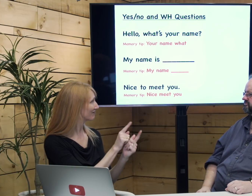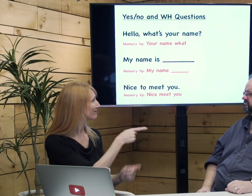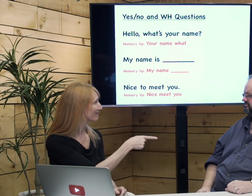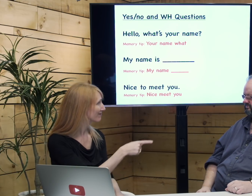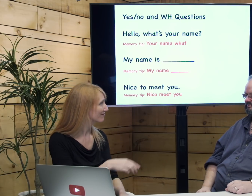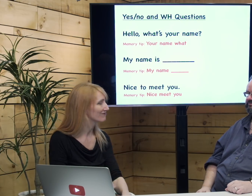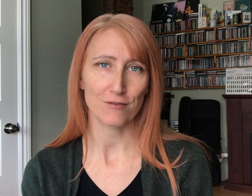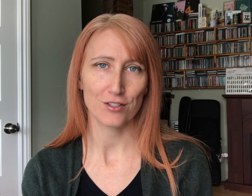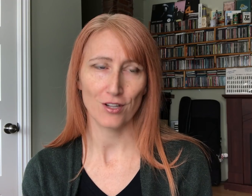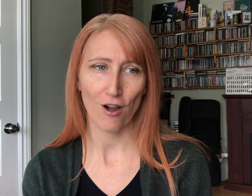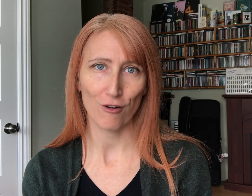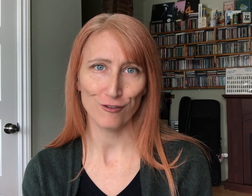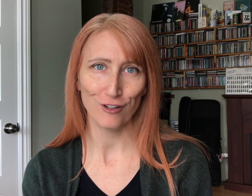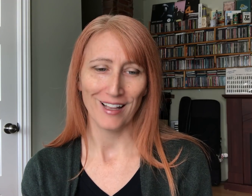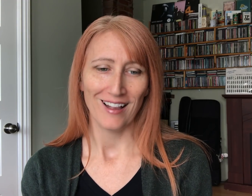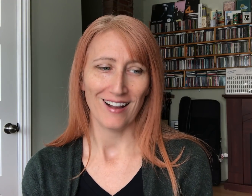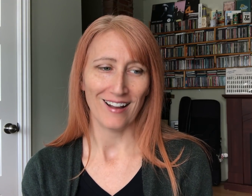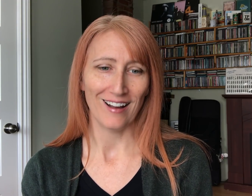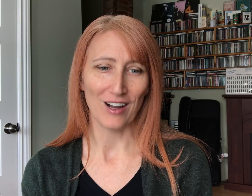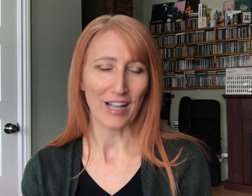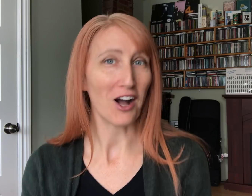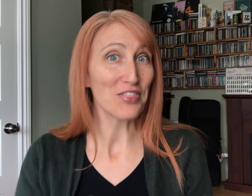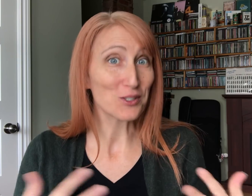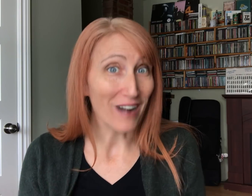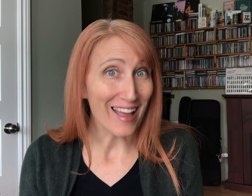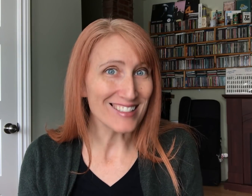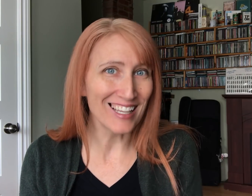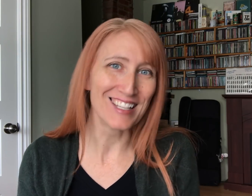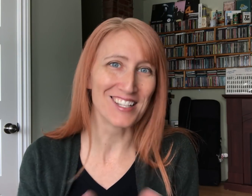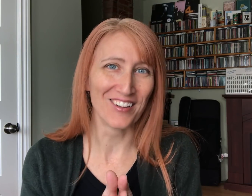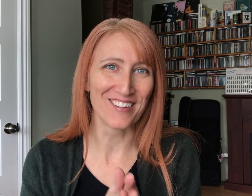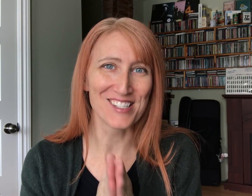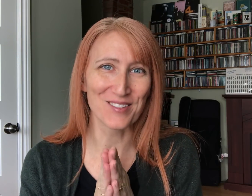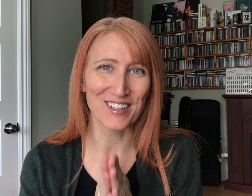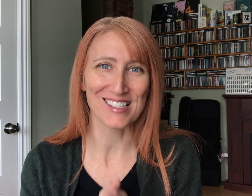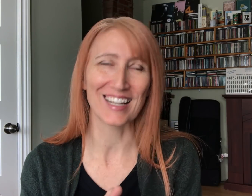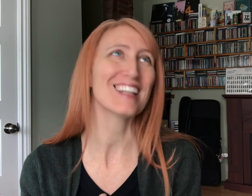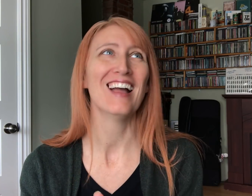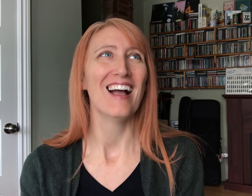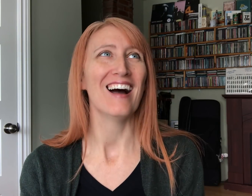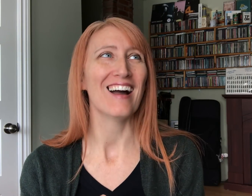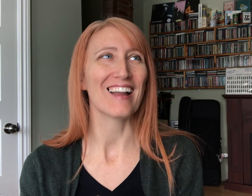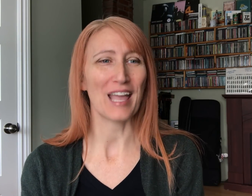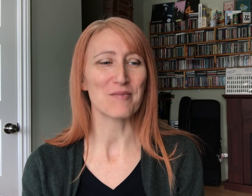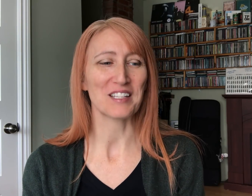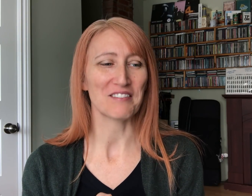of that kind of stuff. So I got the grant so it was super exciting I can't believe